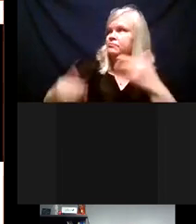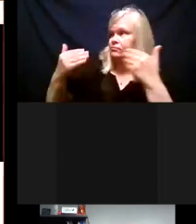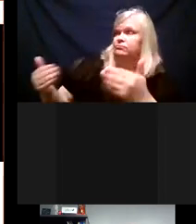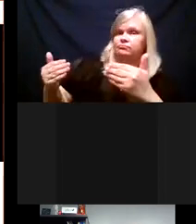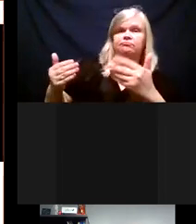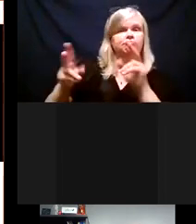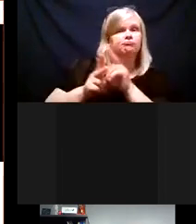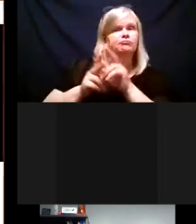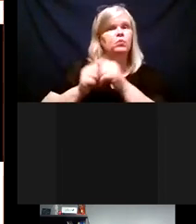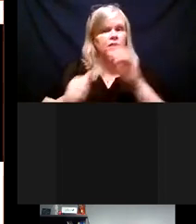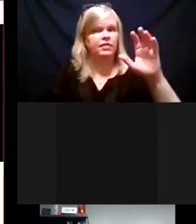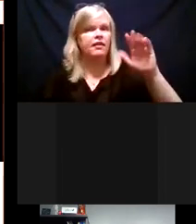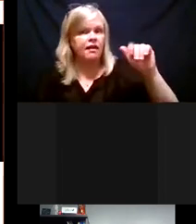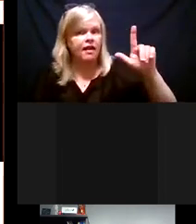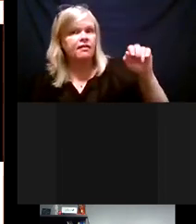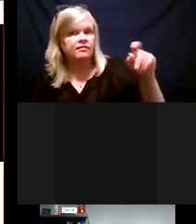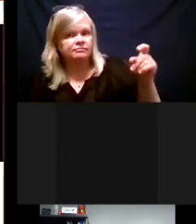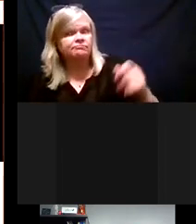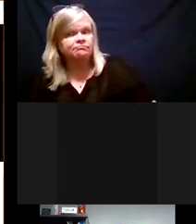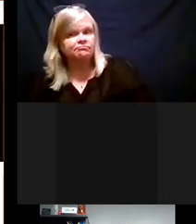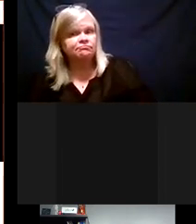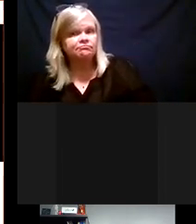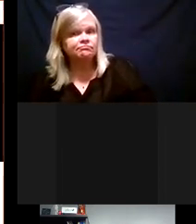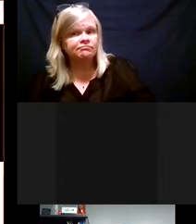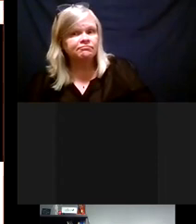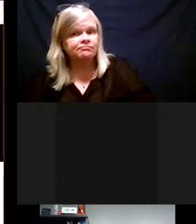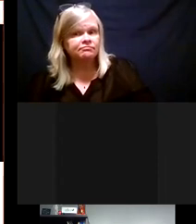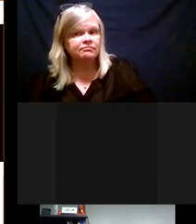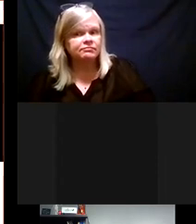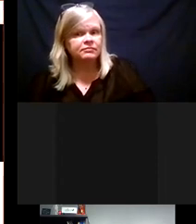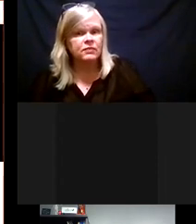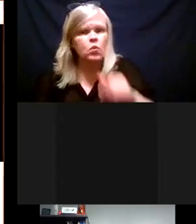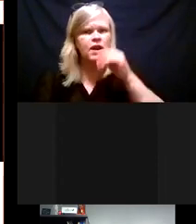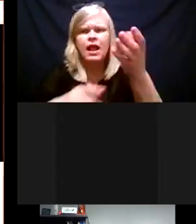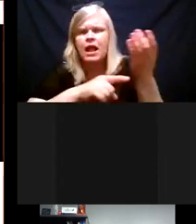AND WE'RE NOT GOING TO MAKE YOU GO THROUGH THE WHOLE ANALYSIS,